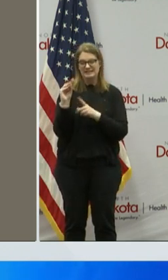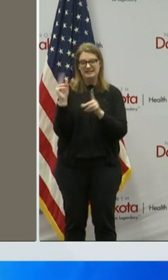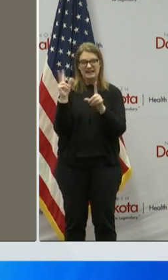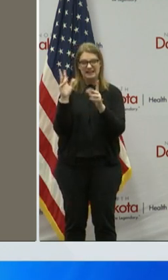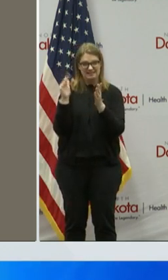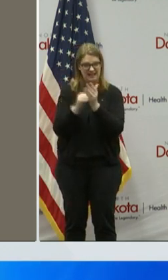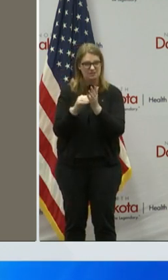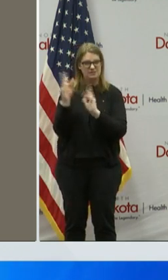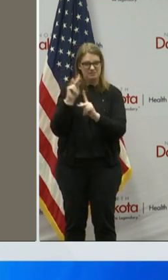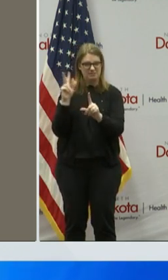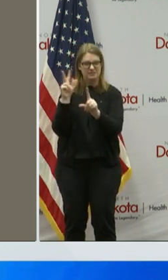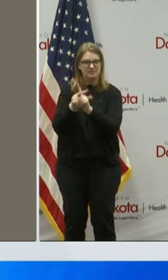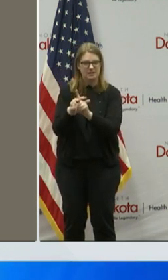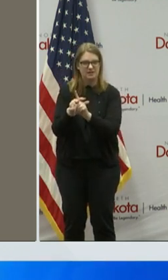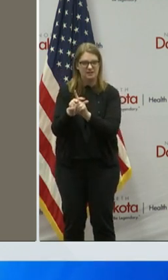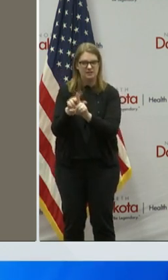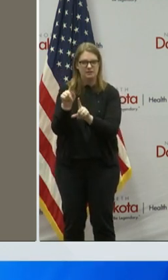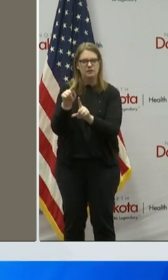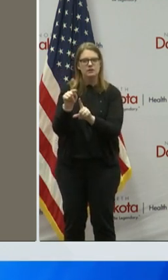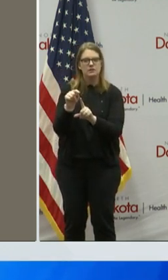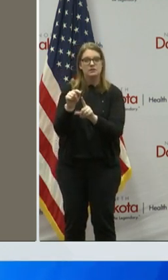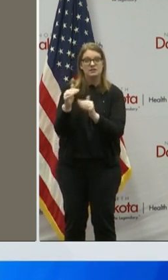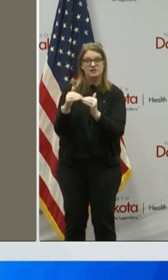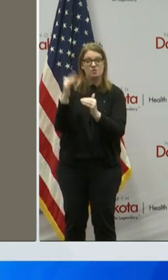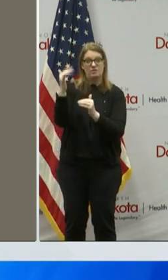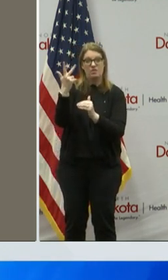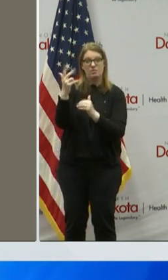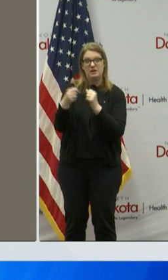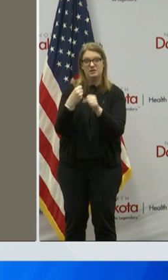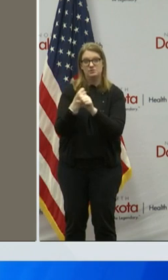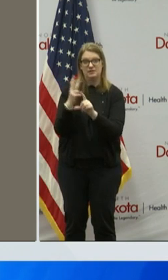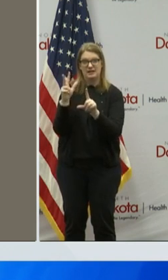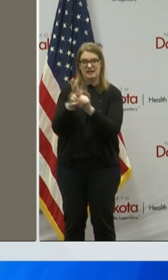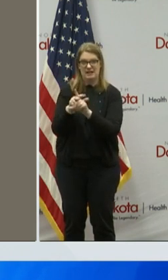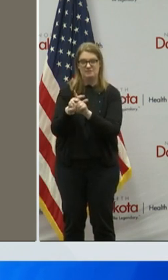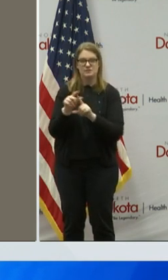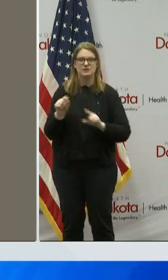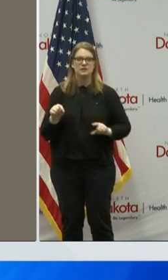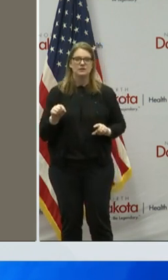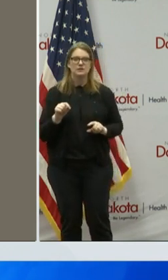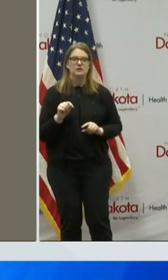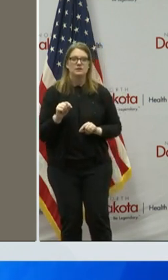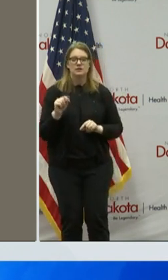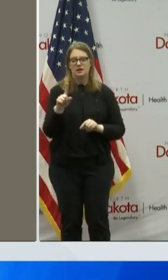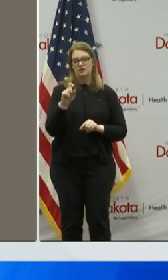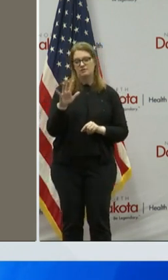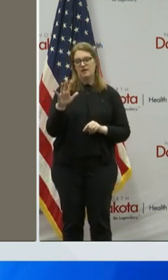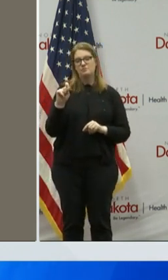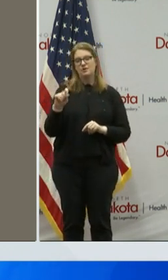OUR HARD-WORKING JOB SERVICE TEAM HAS DONE WITH THE 60,000